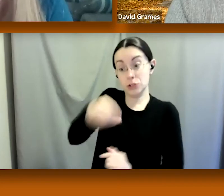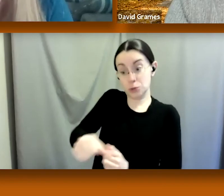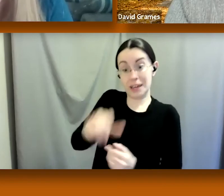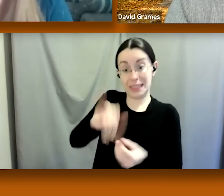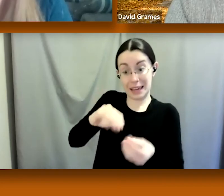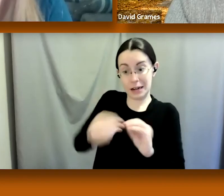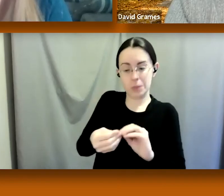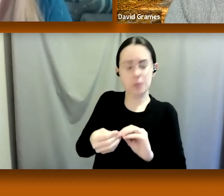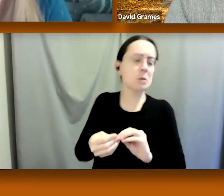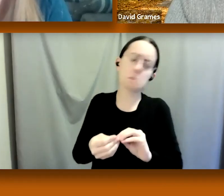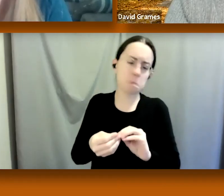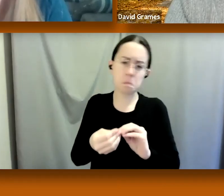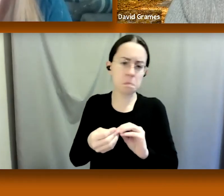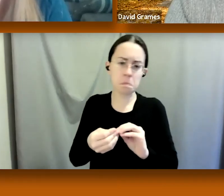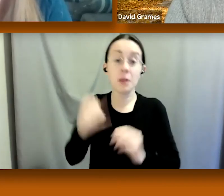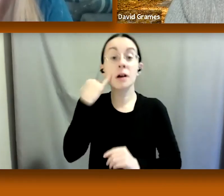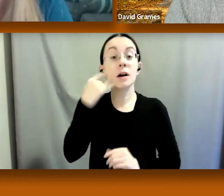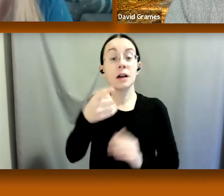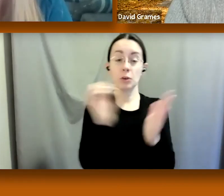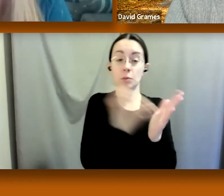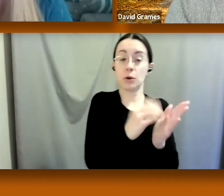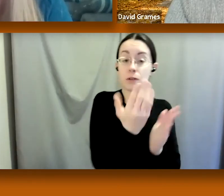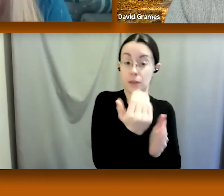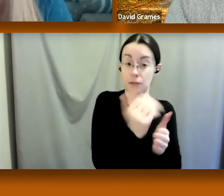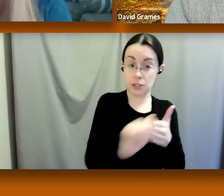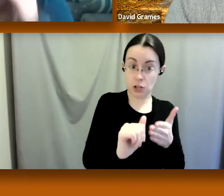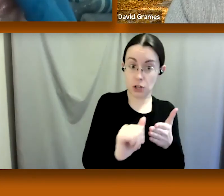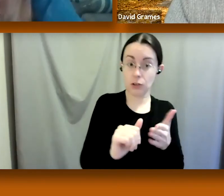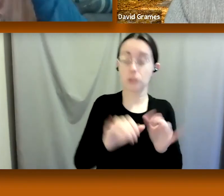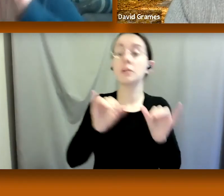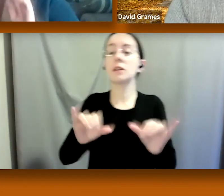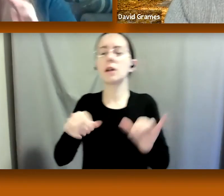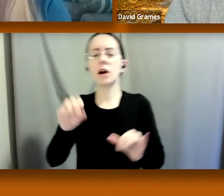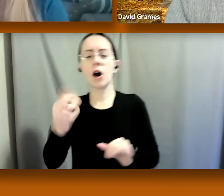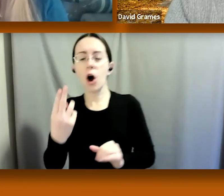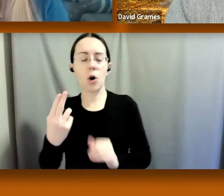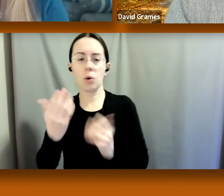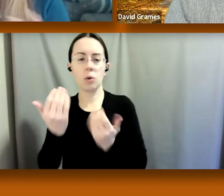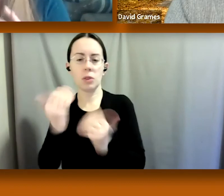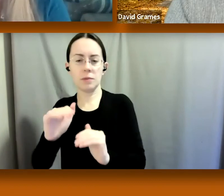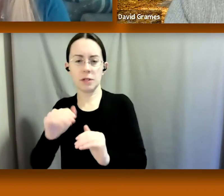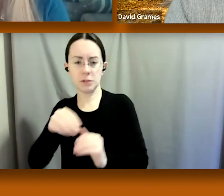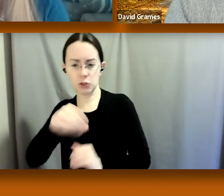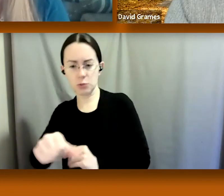you can only pay them the current minimum wage, then that would be acceptable. To change it, you don't need